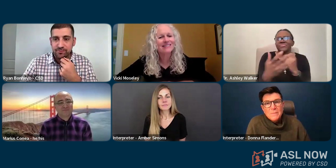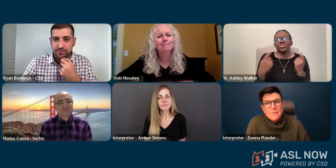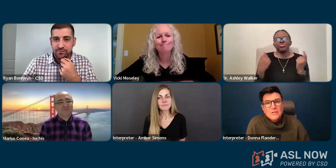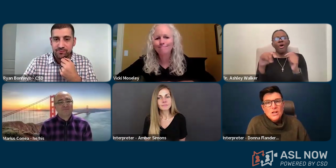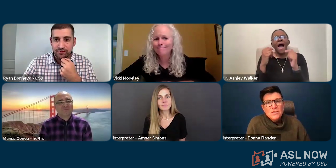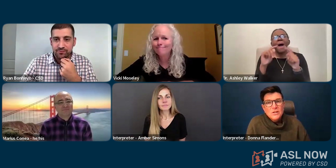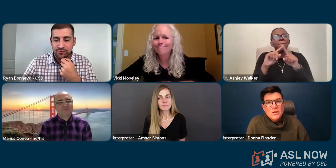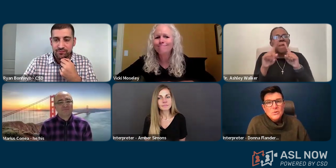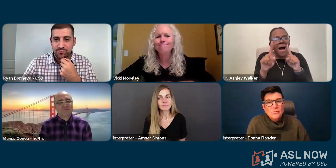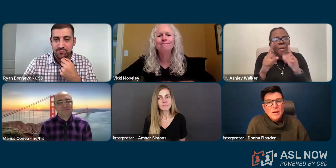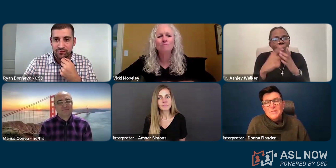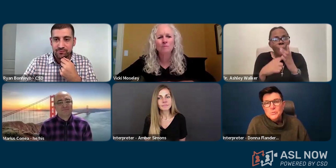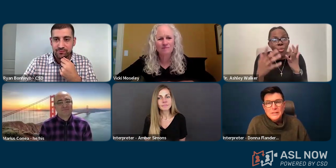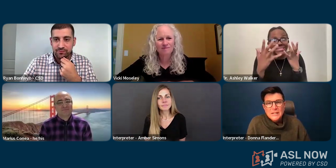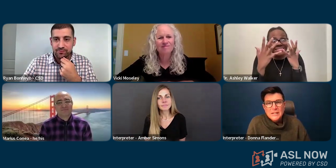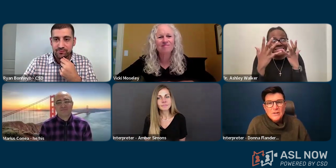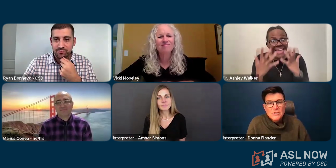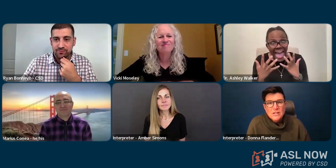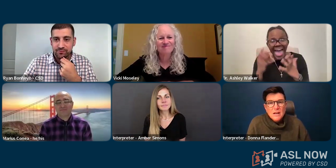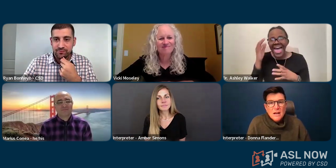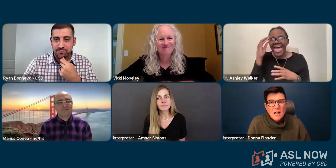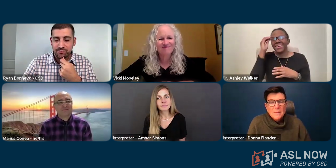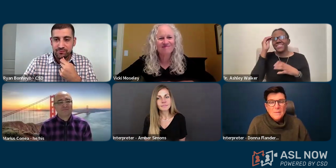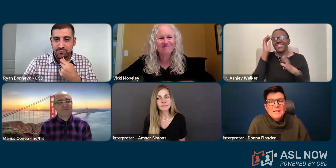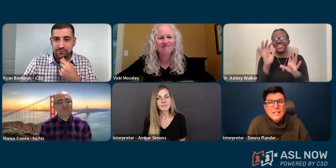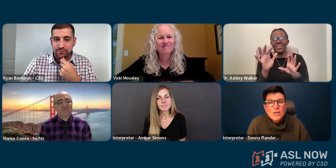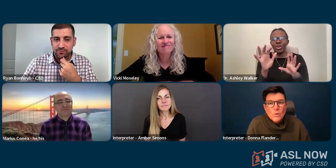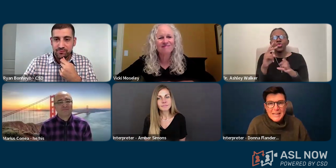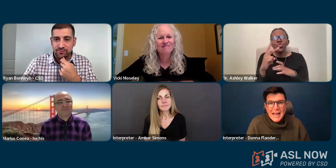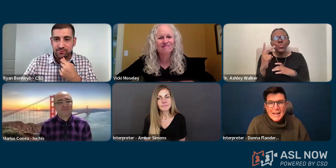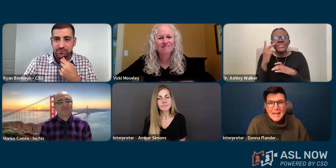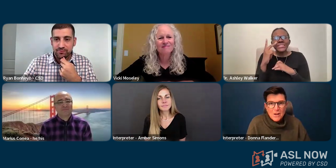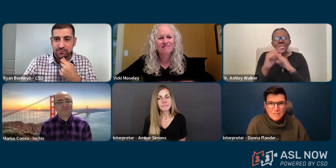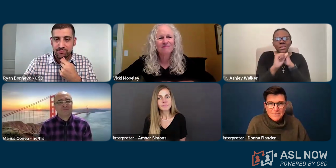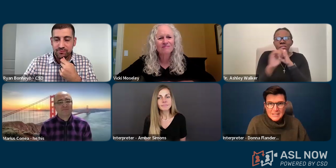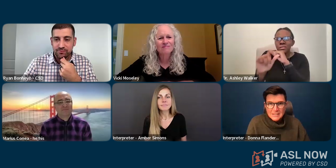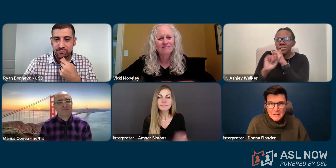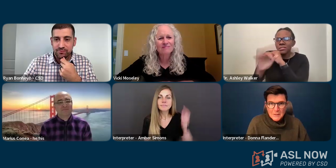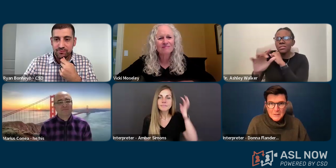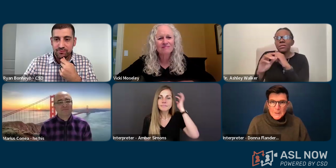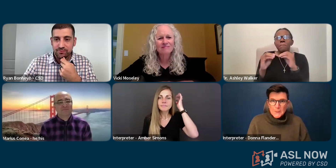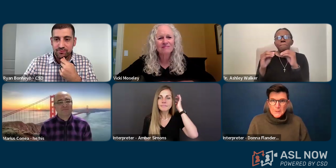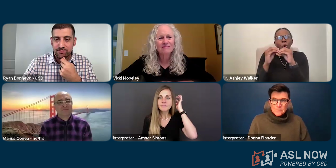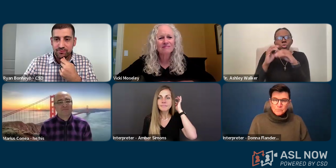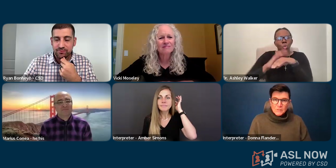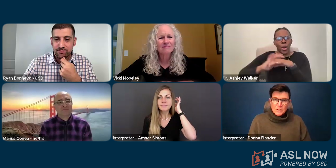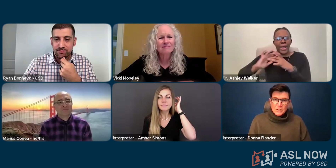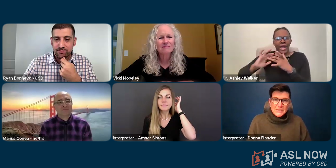There's x ray, but there's also. I mean, there's plenty of others, but I'll tell you what's sad about all of this.